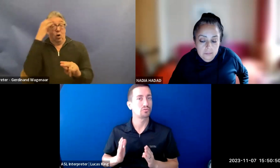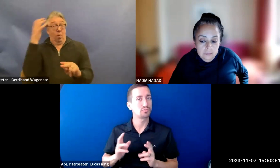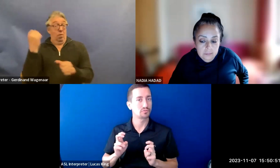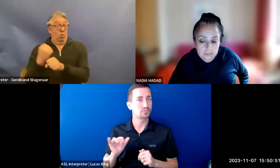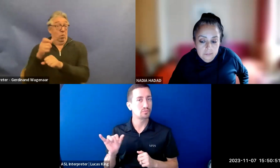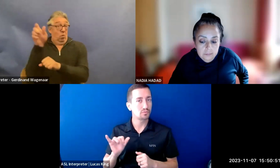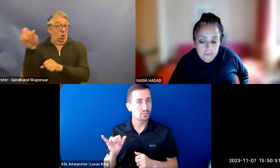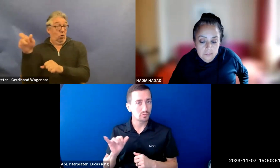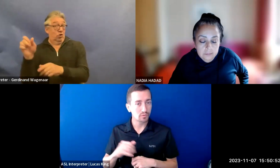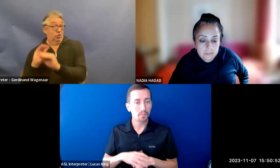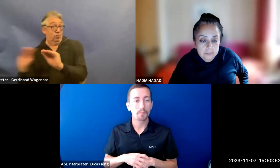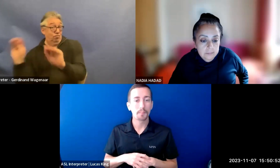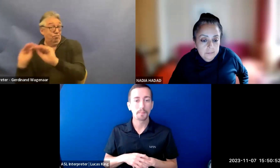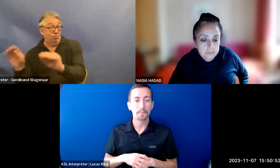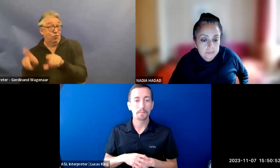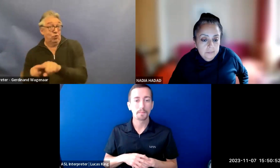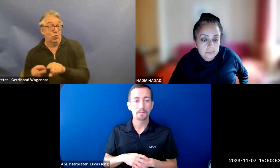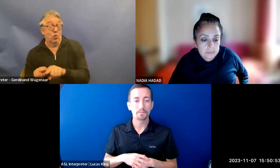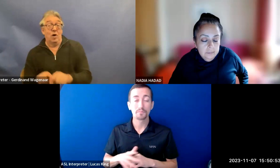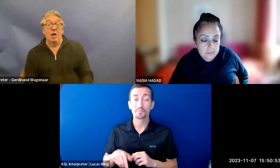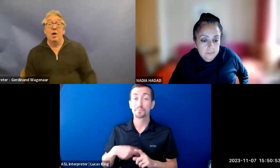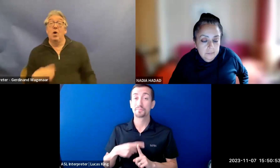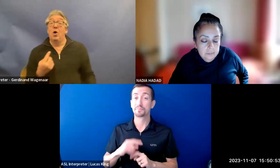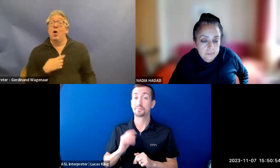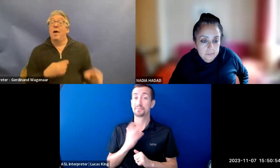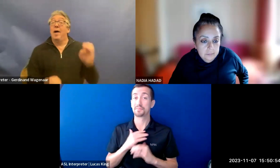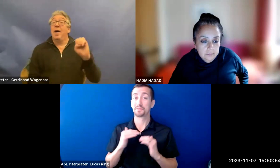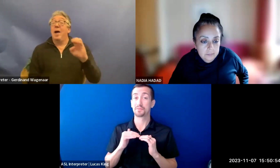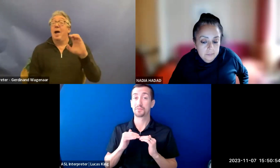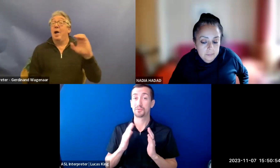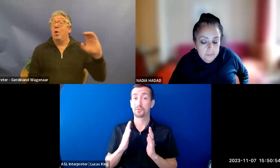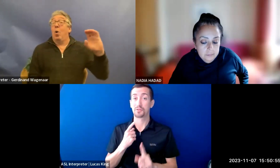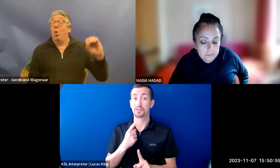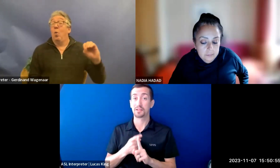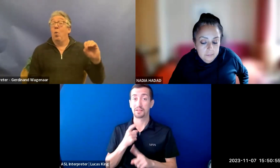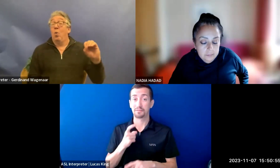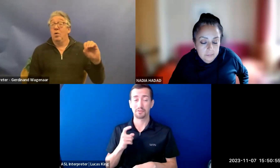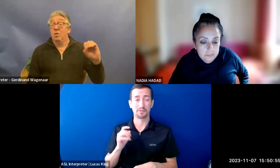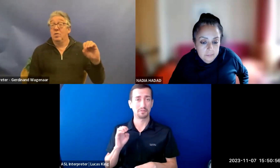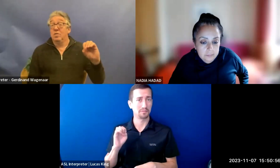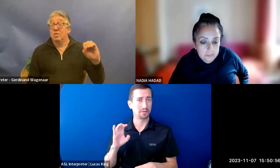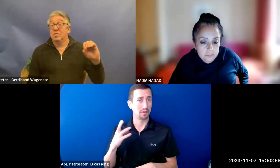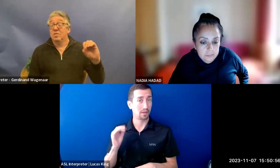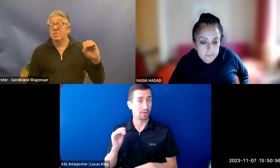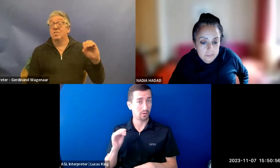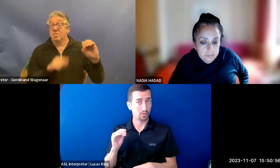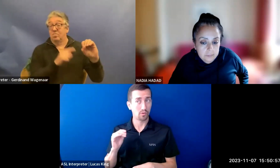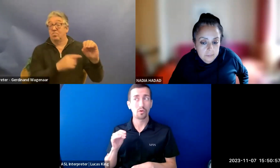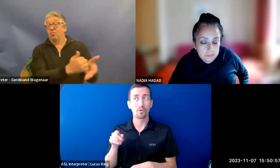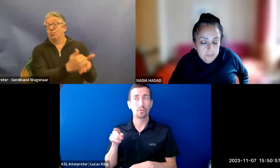Here, too, our colleagues from ECO, in the implementation of humanitarian aid,